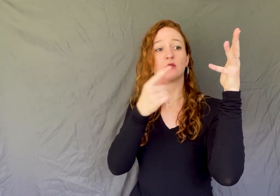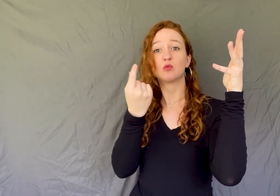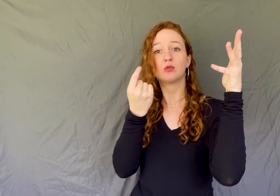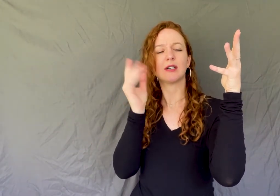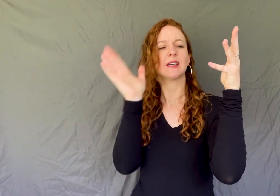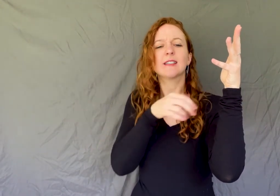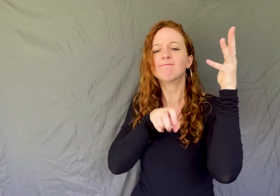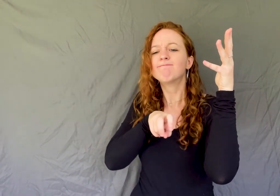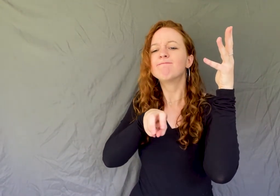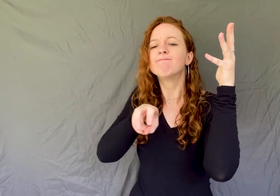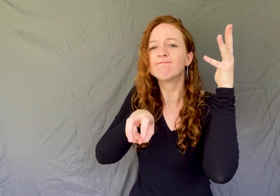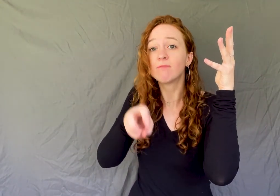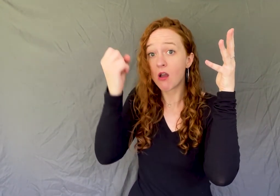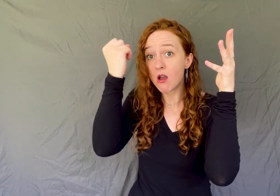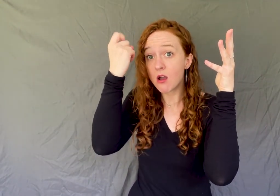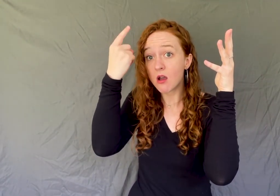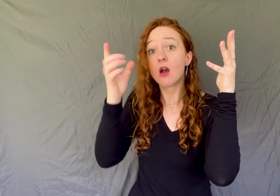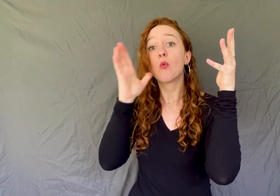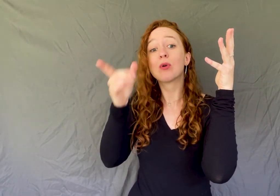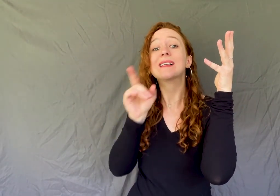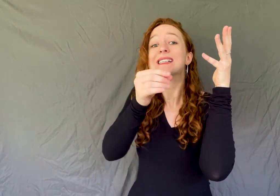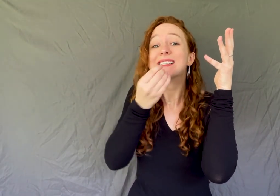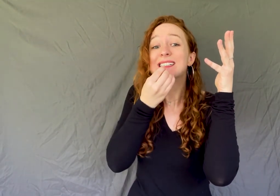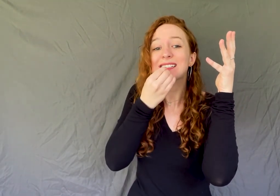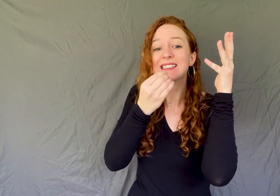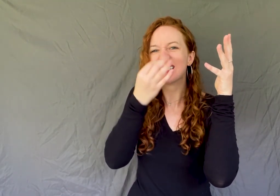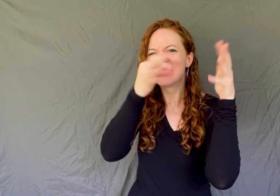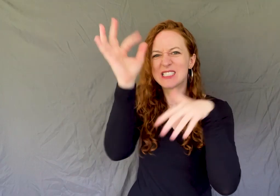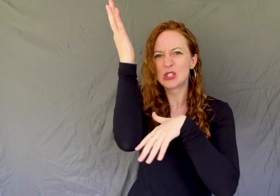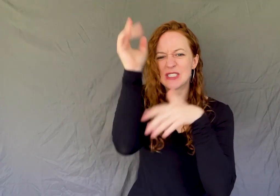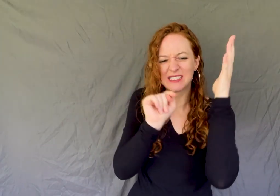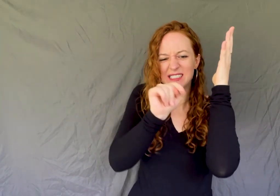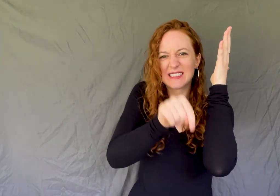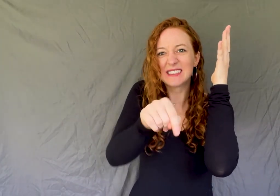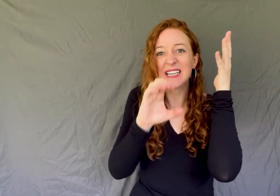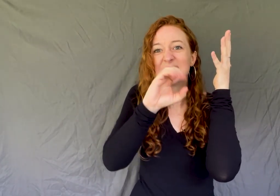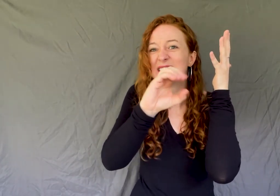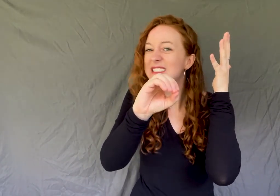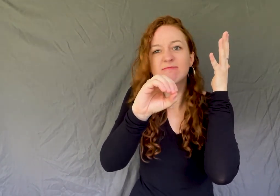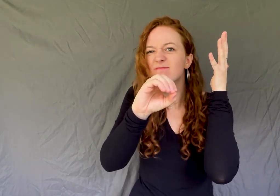The giraffes got the message and moved on to other trees in the vicinity. But did they move on to trees close by?